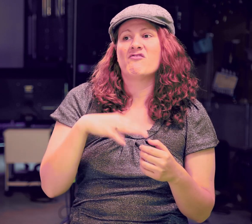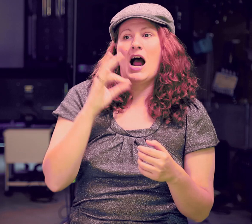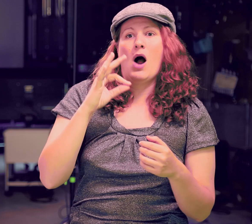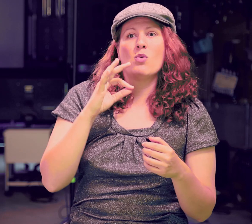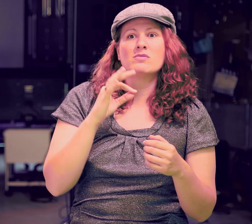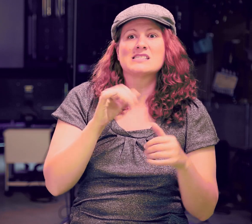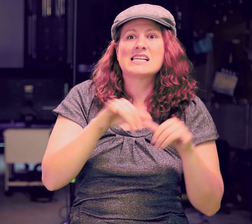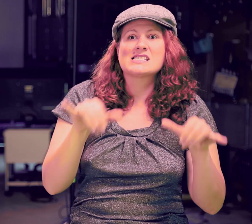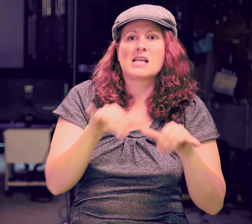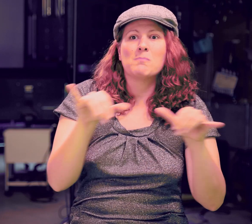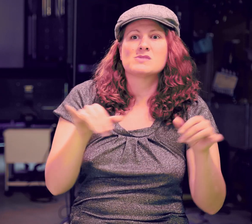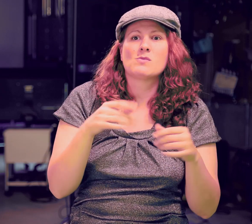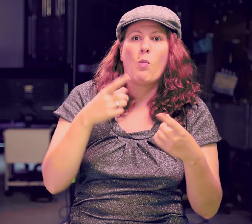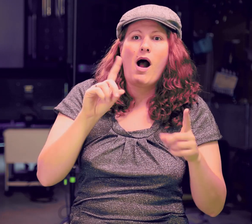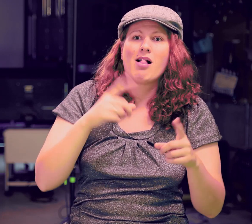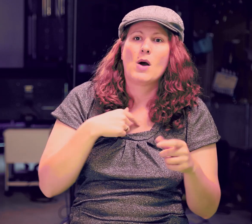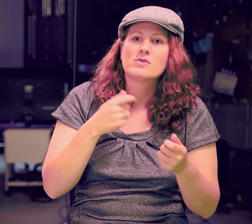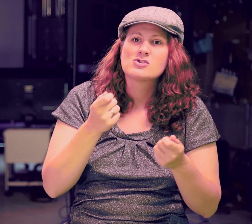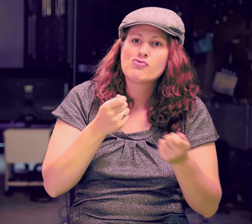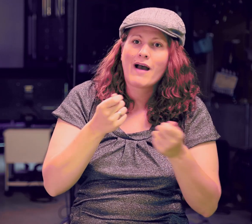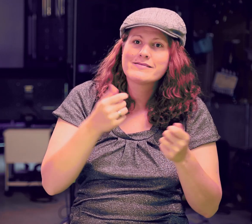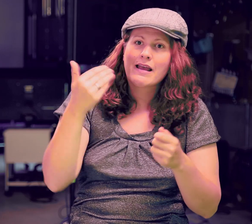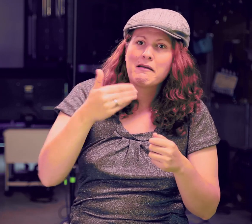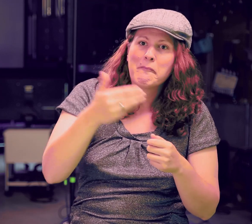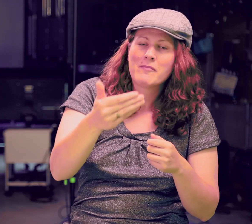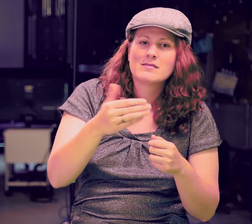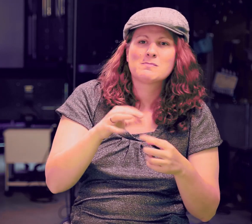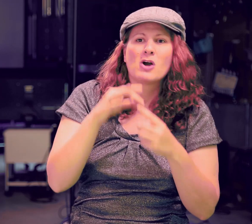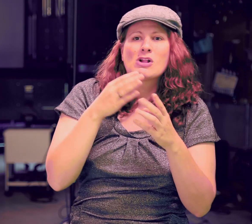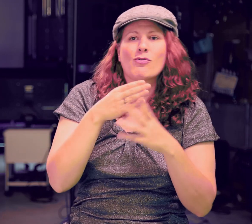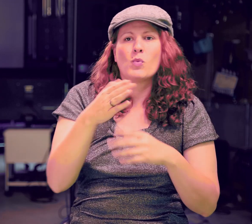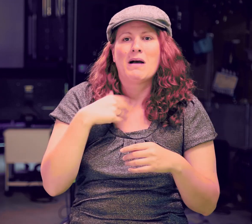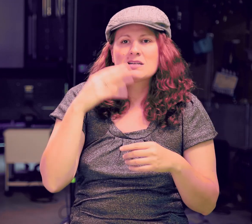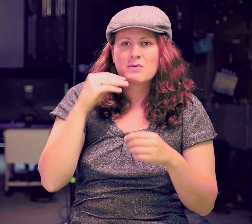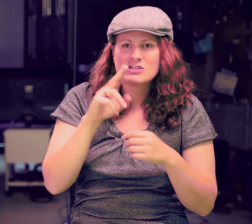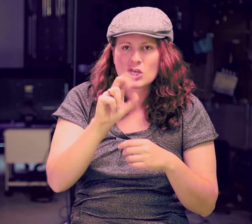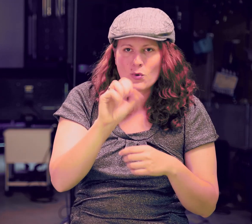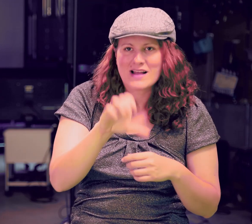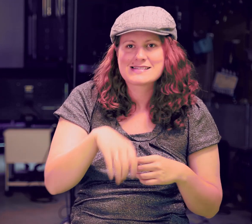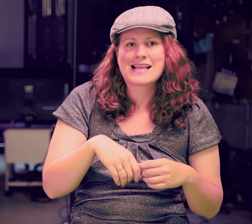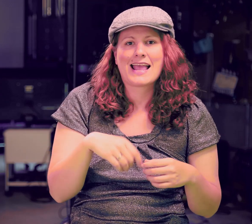I have found systems while I was directing learning specific directing styles at USC.